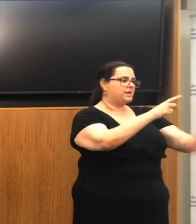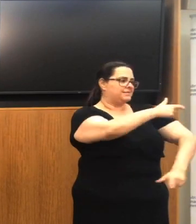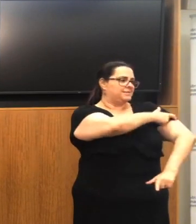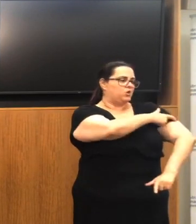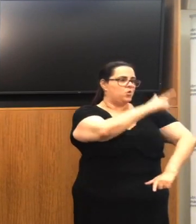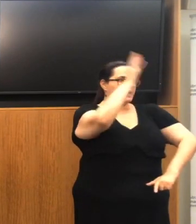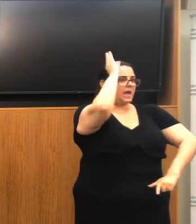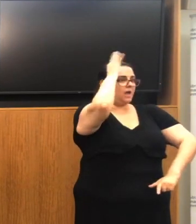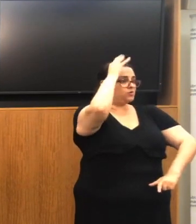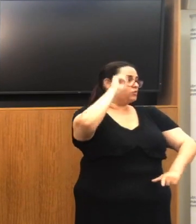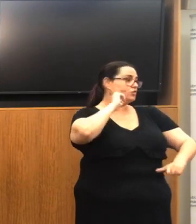What will you tell them?